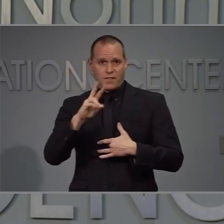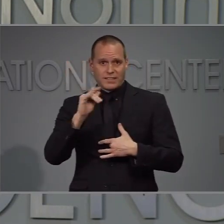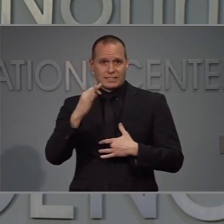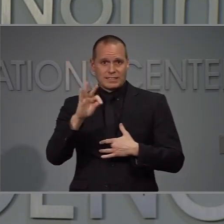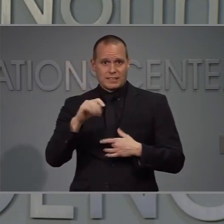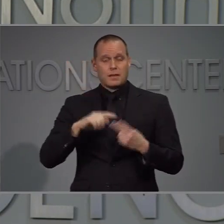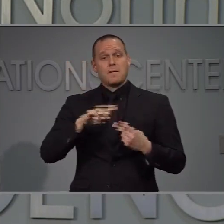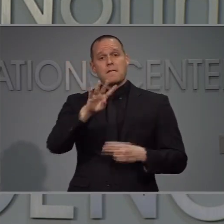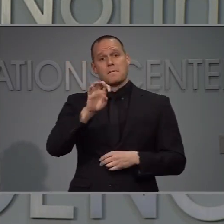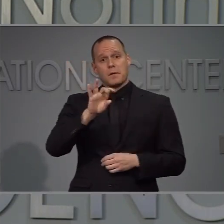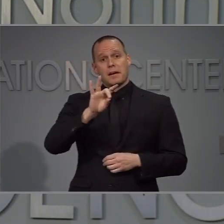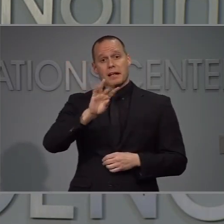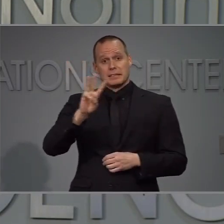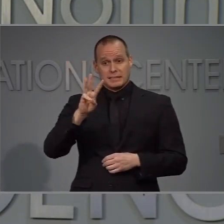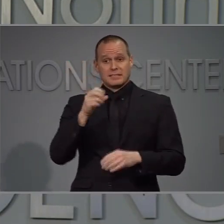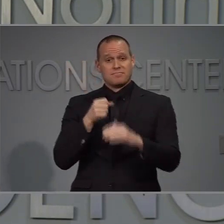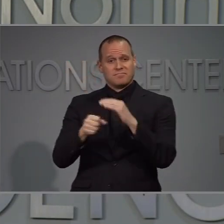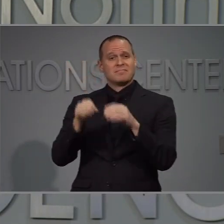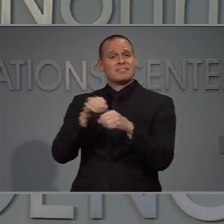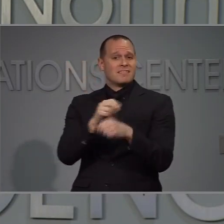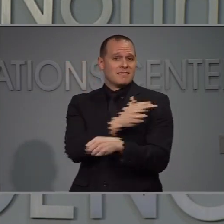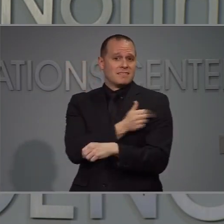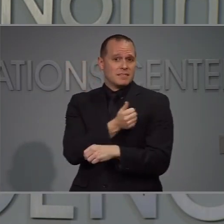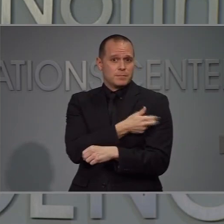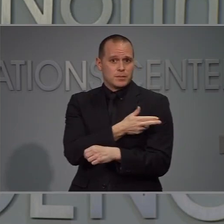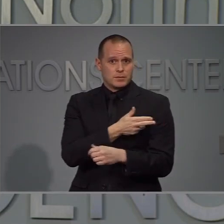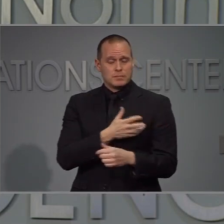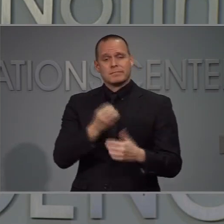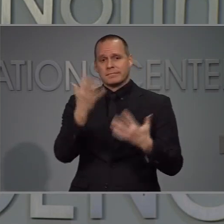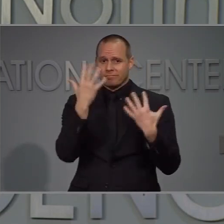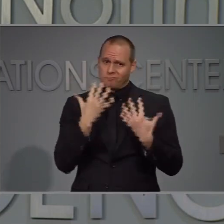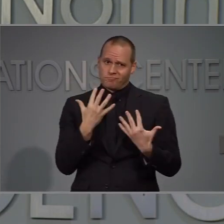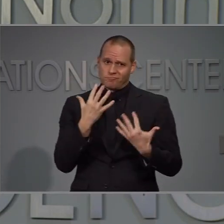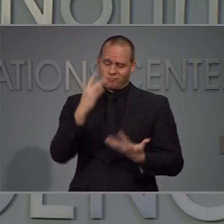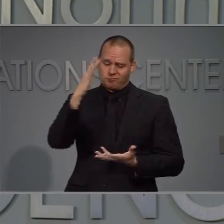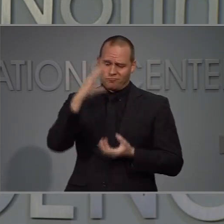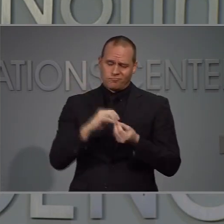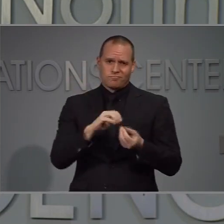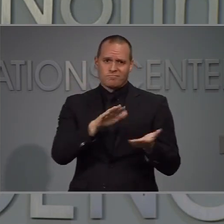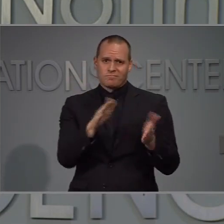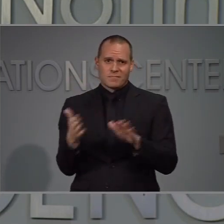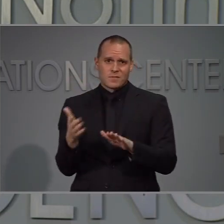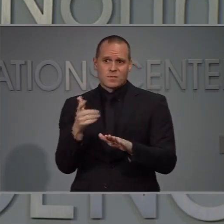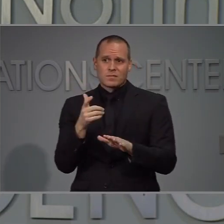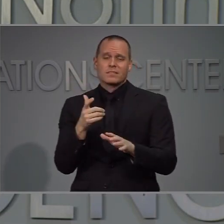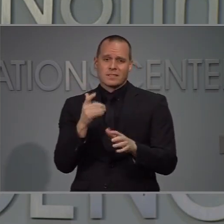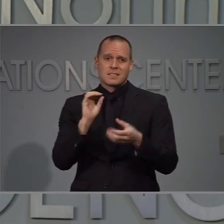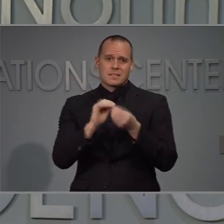WELL GOOD AFTERNOON EVERYBODY AS OF TODAY.